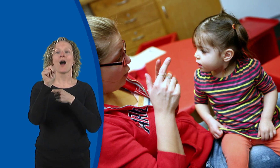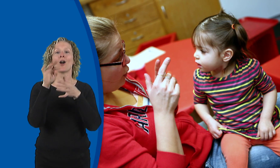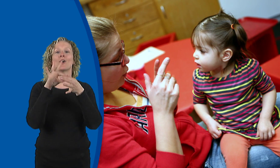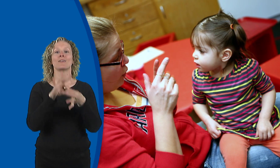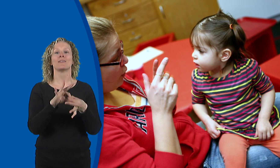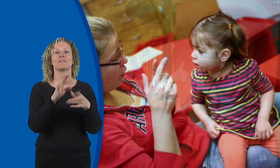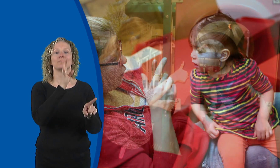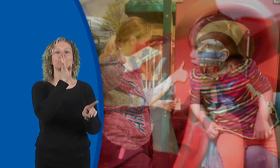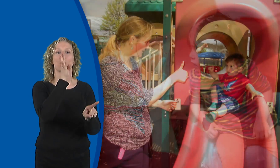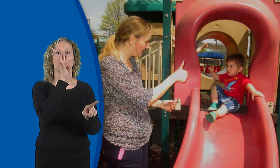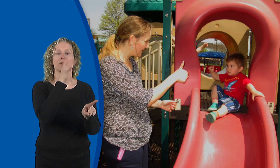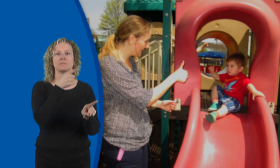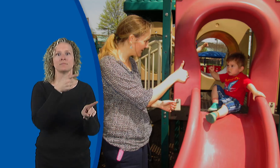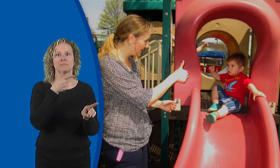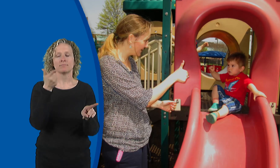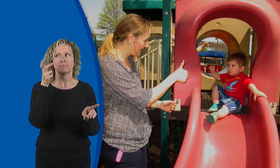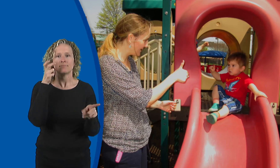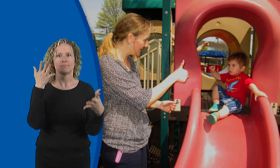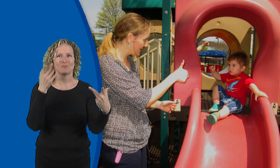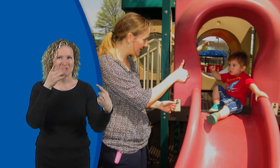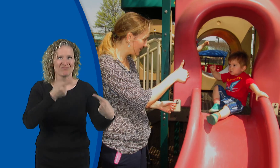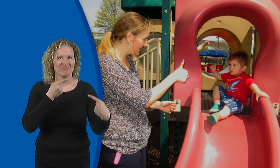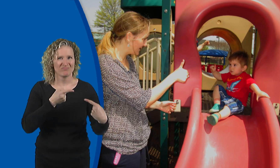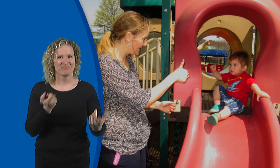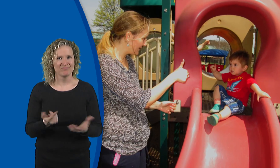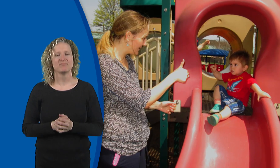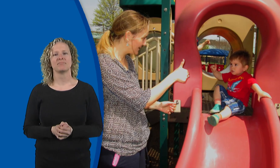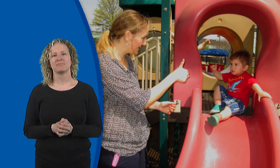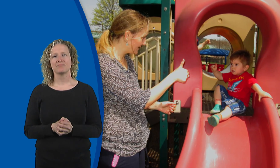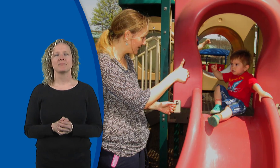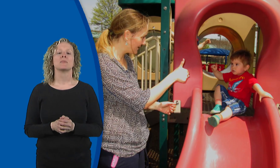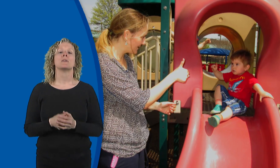through their hearing.